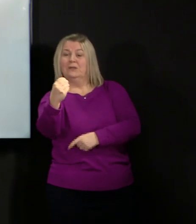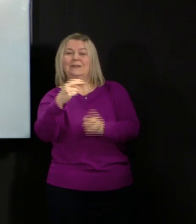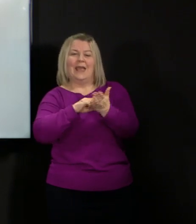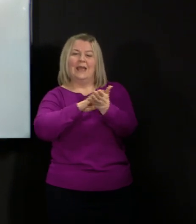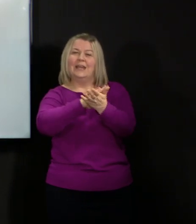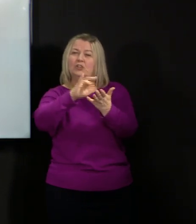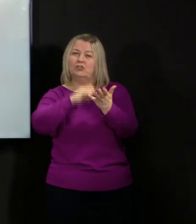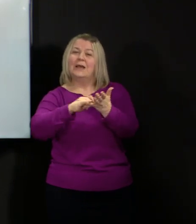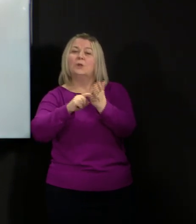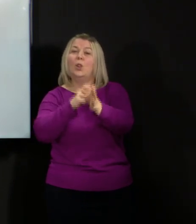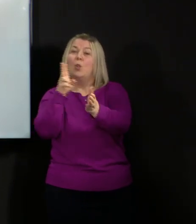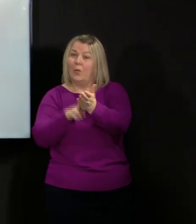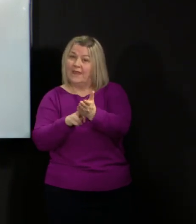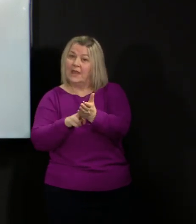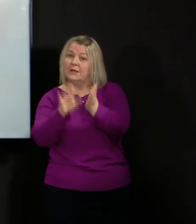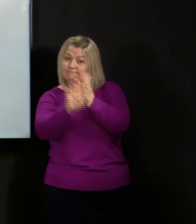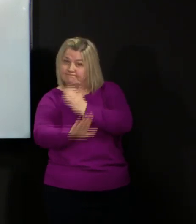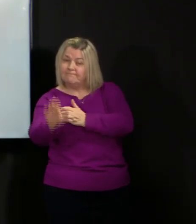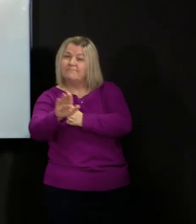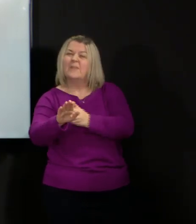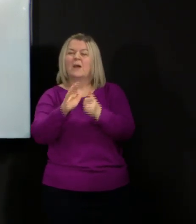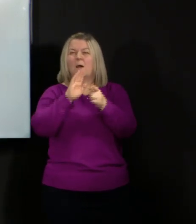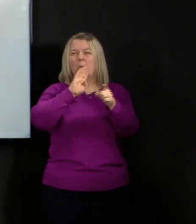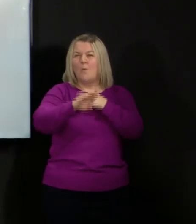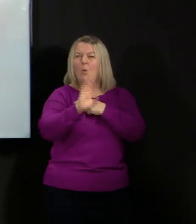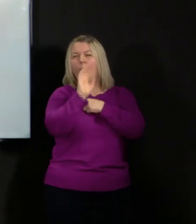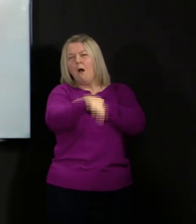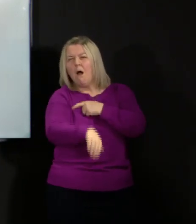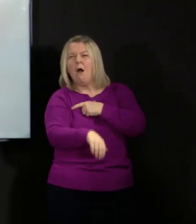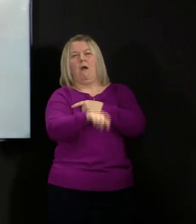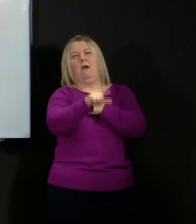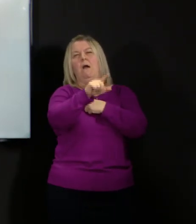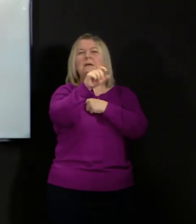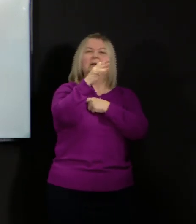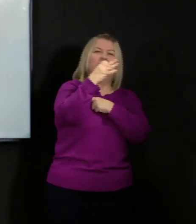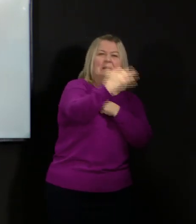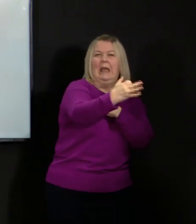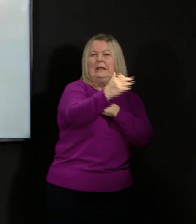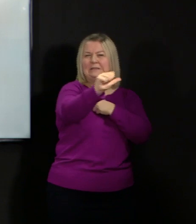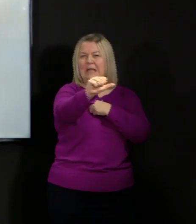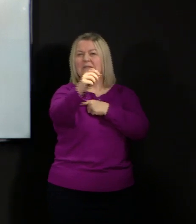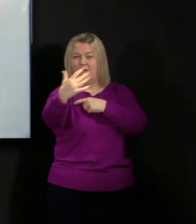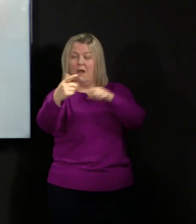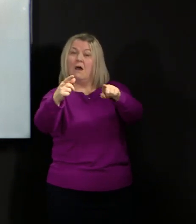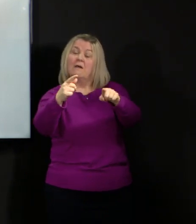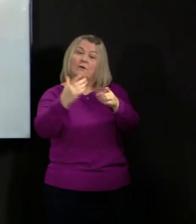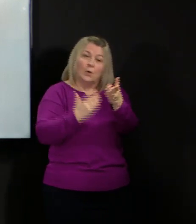remaining 9,655 have come through the dedicated NHS Education for